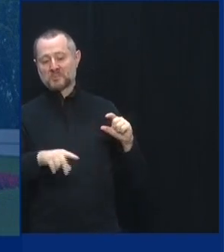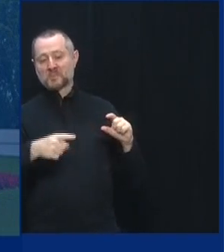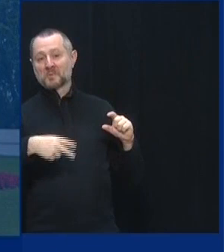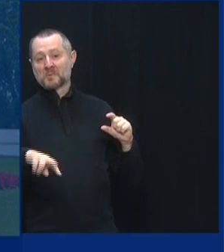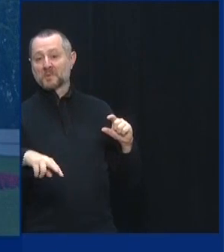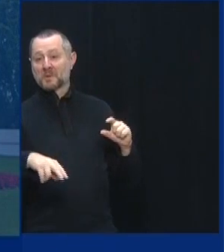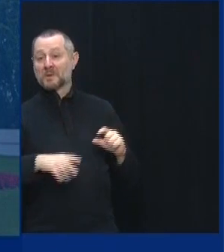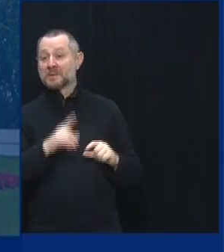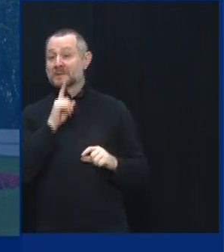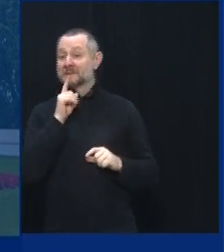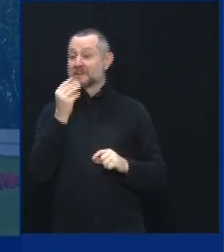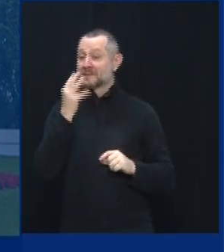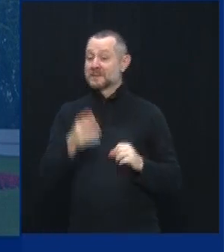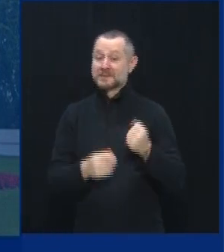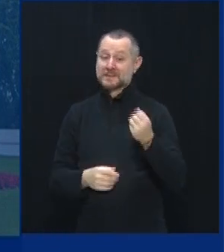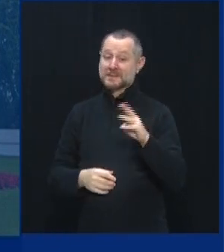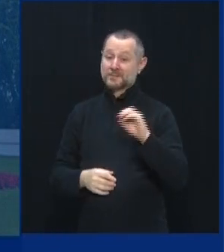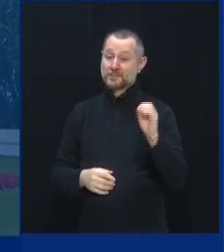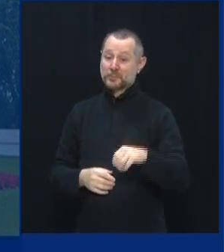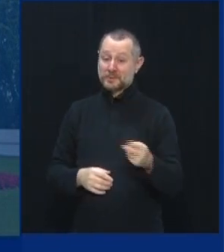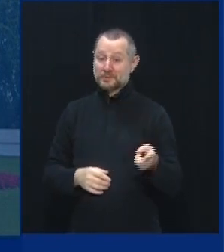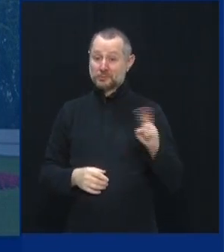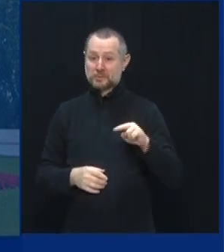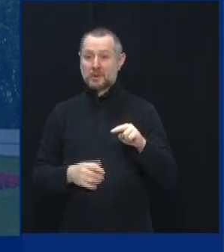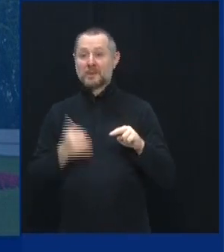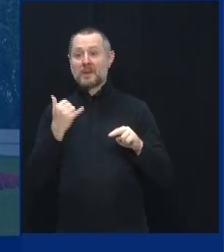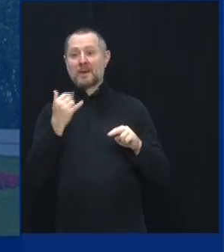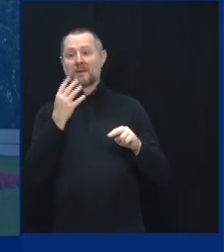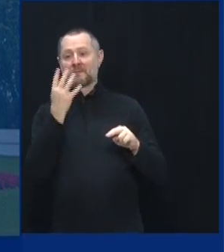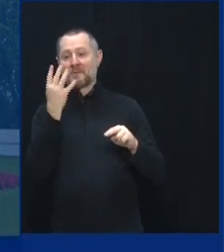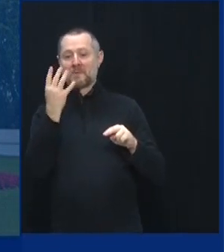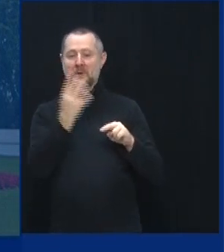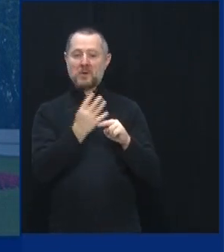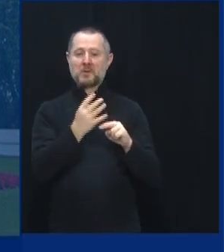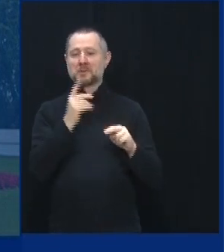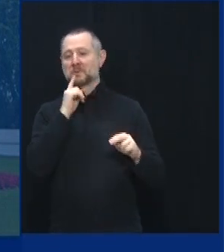SO THEY CAN COUNT ON AN ADDITIONAL 20% IN THE COMING